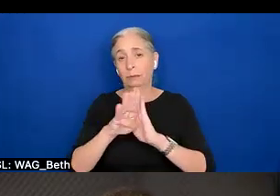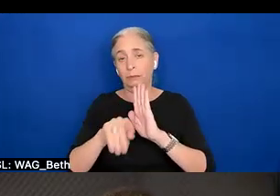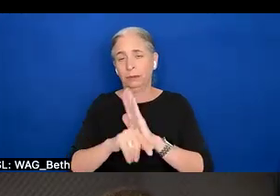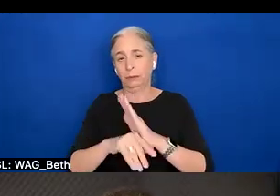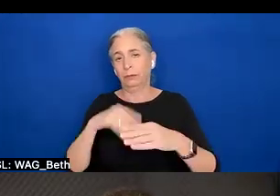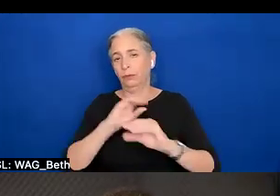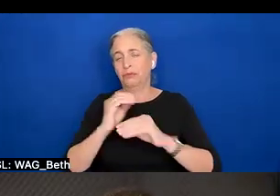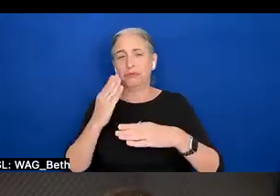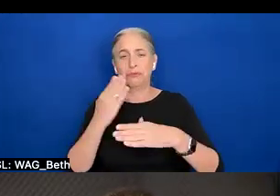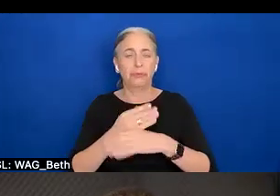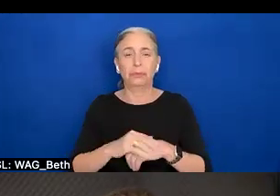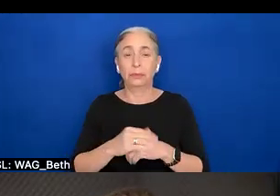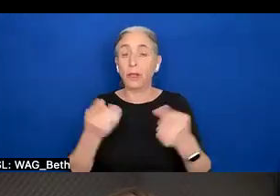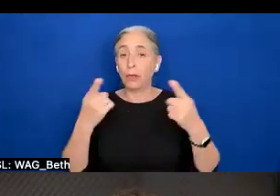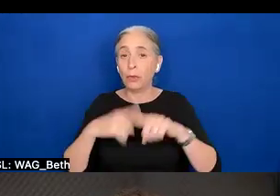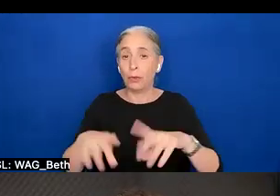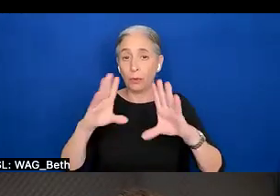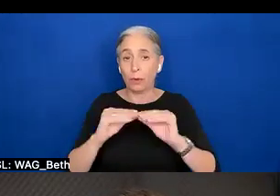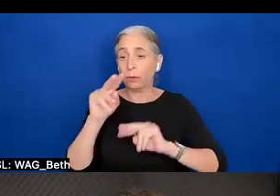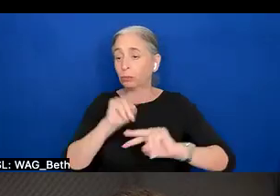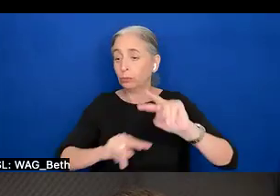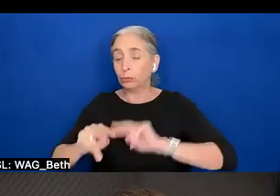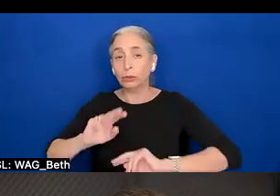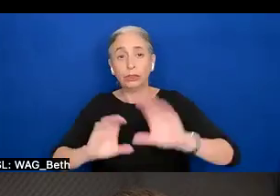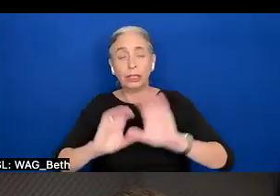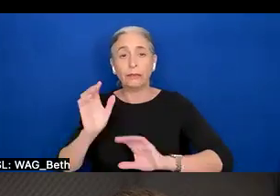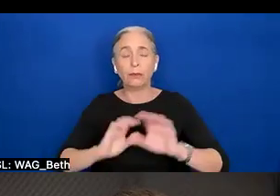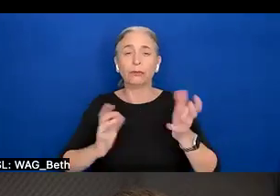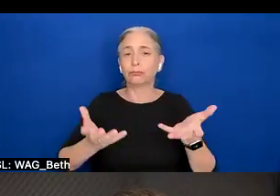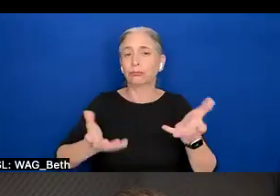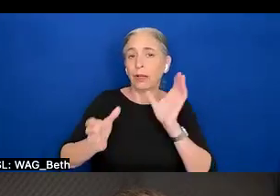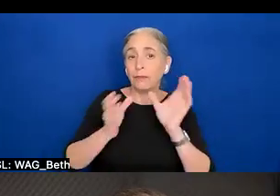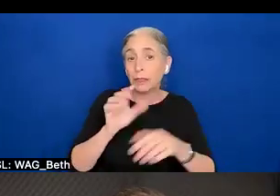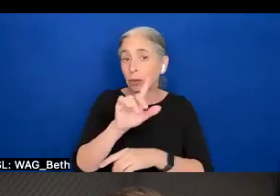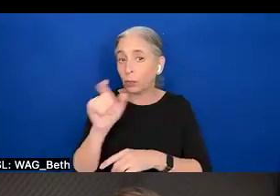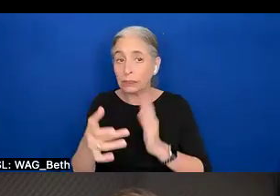Throughout the webinar, we will be monitoring the chat for dialogue questions and technical issues.